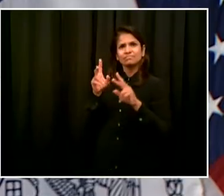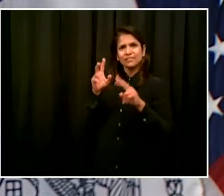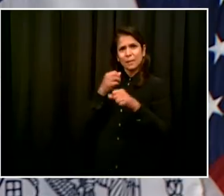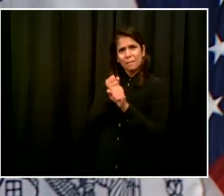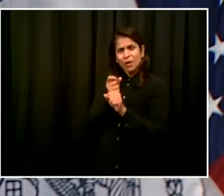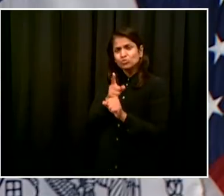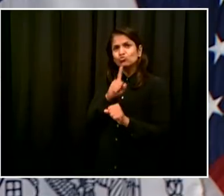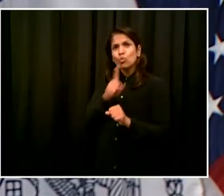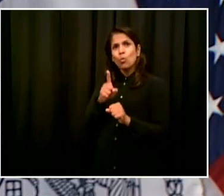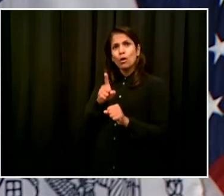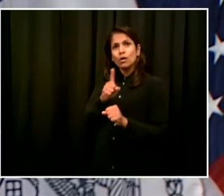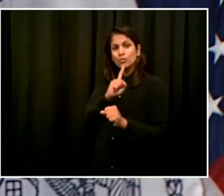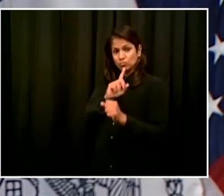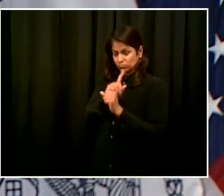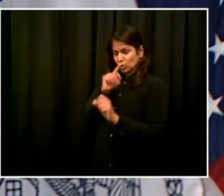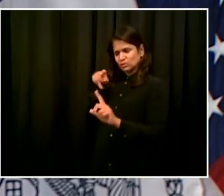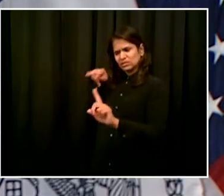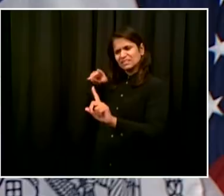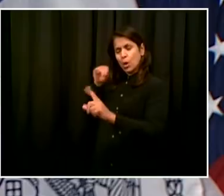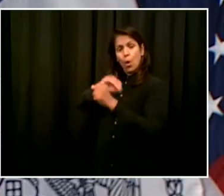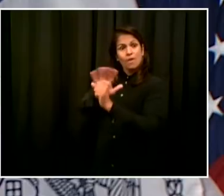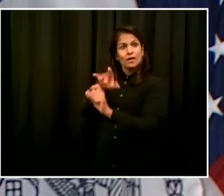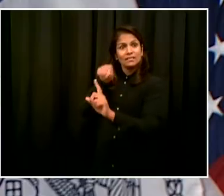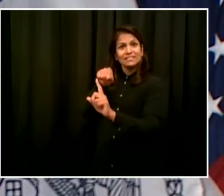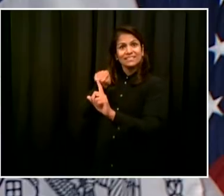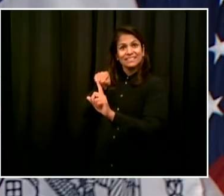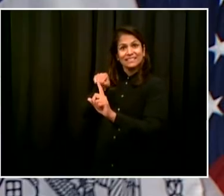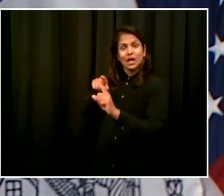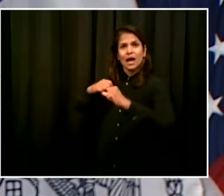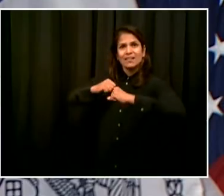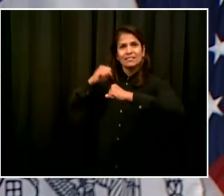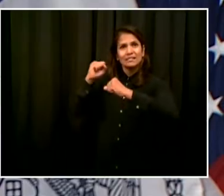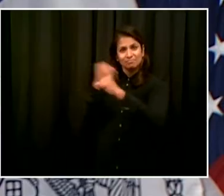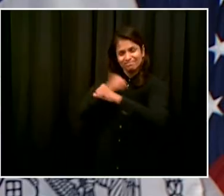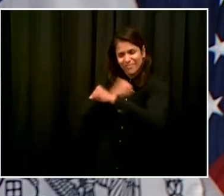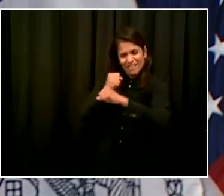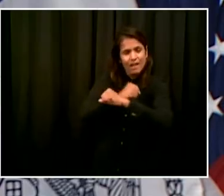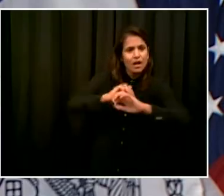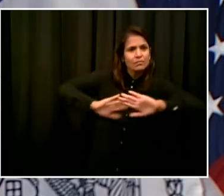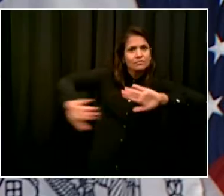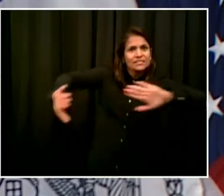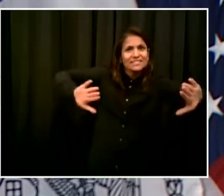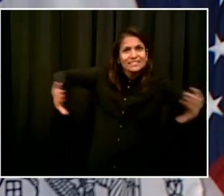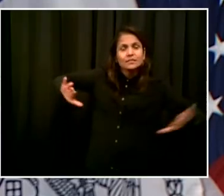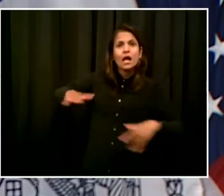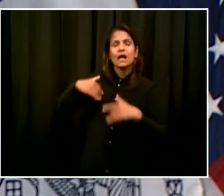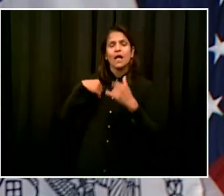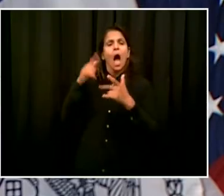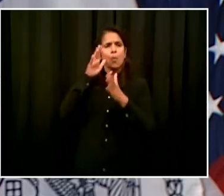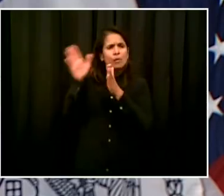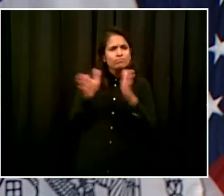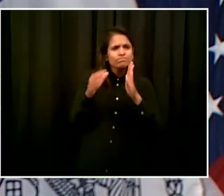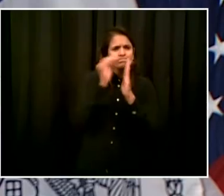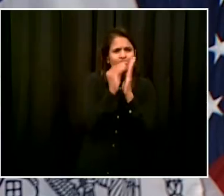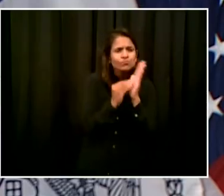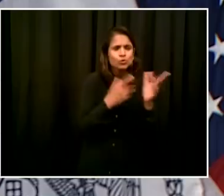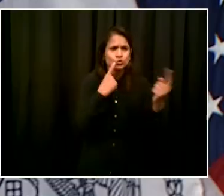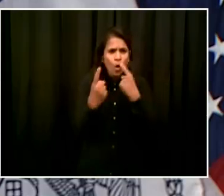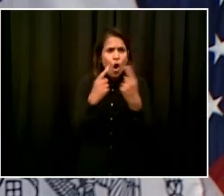NORMAL. I WILL ABSOLUTELY TELL YOU, TODD, WE ARE GOING TO BE LOOKING FOR THAT SITUATION WHERE WE CAN PUSH DOWN THE VIRUS NOT WHERE WE WOULD